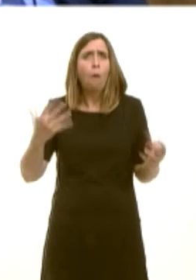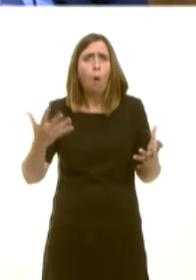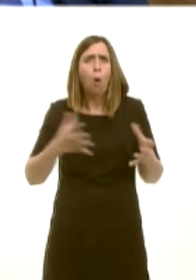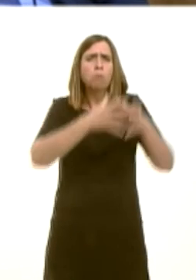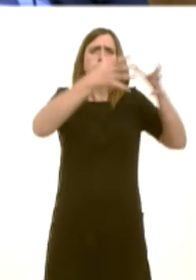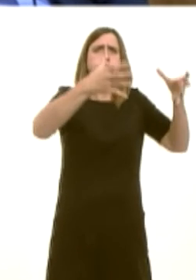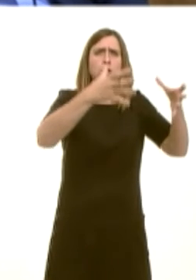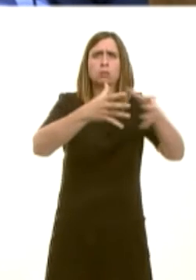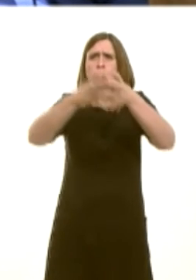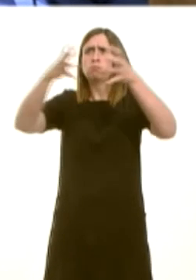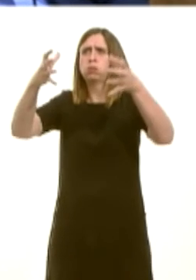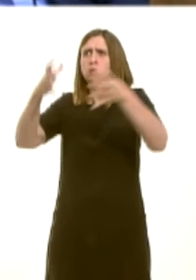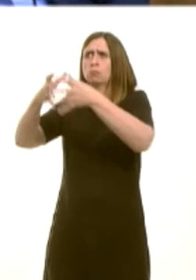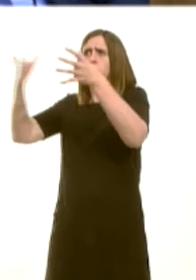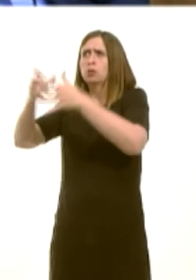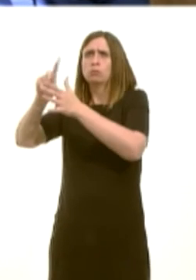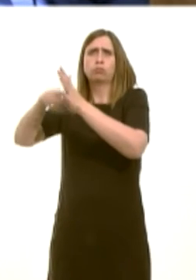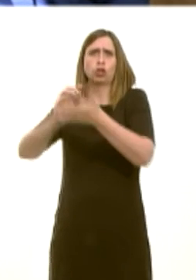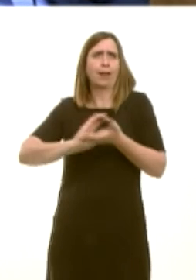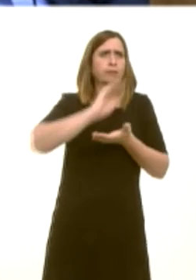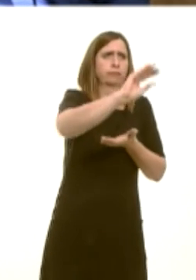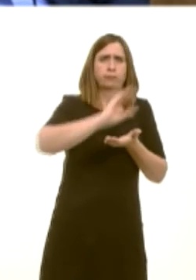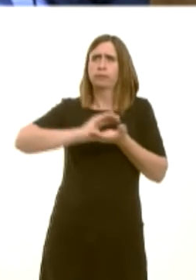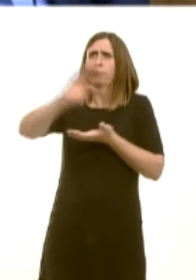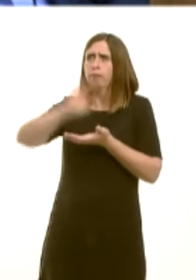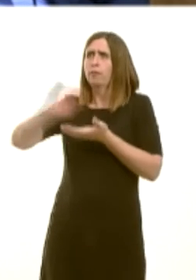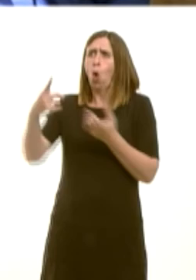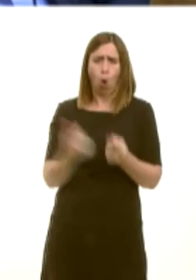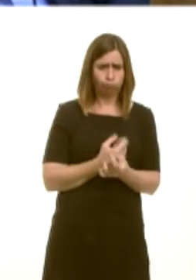that may have a greater impact? These are issues that we continue to consider in terms